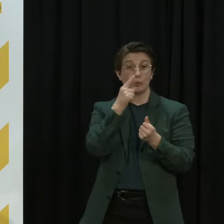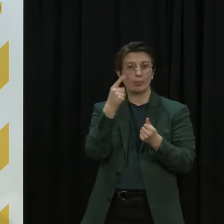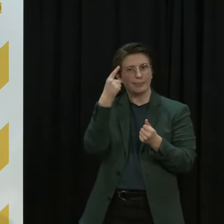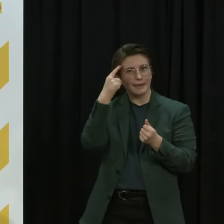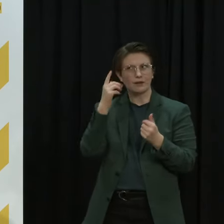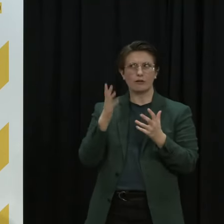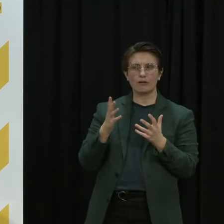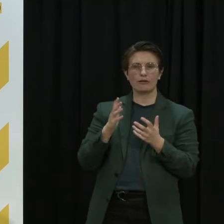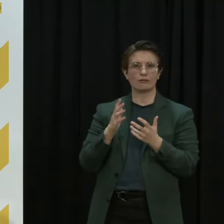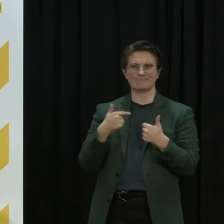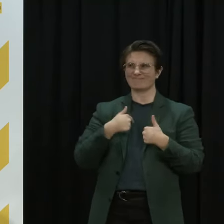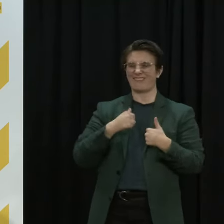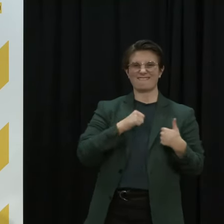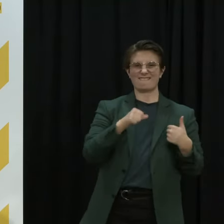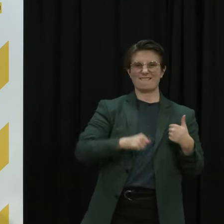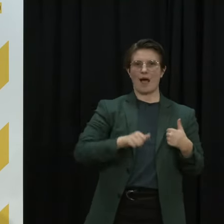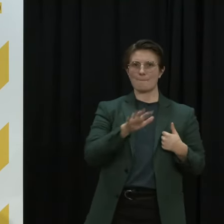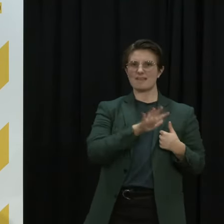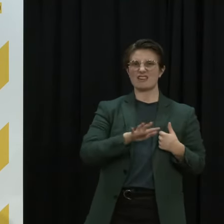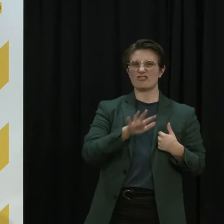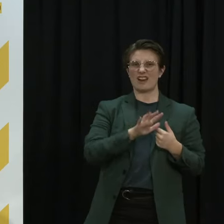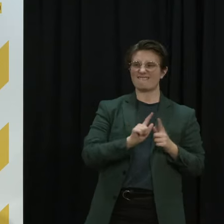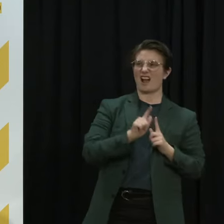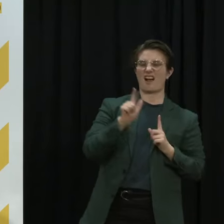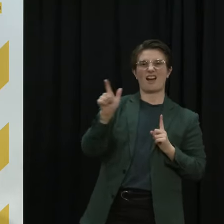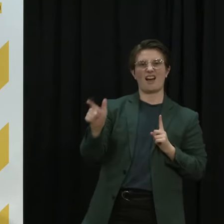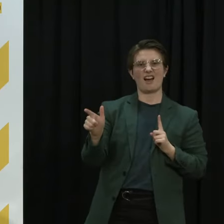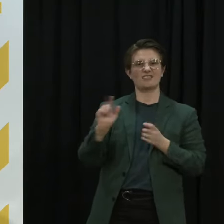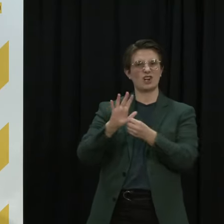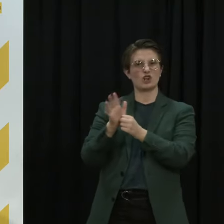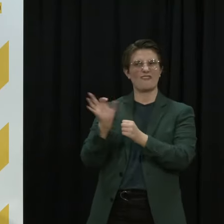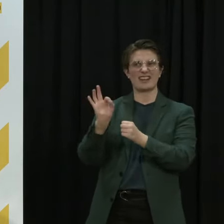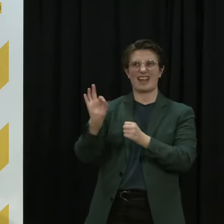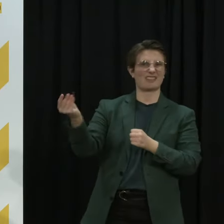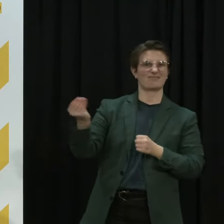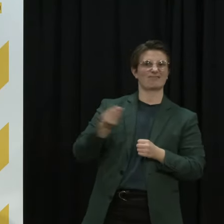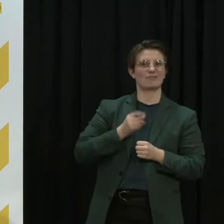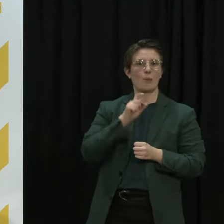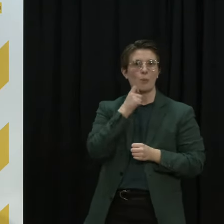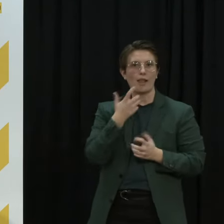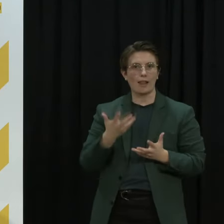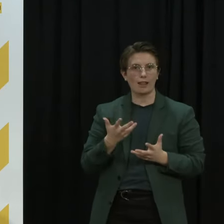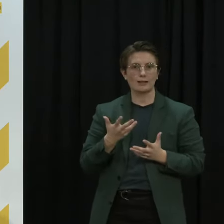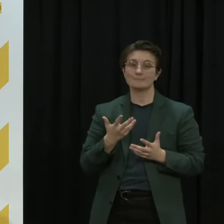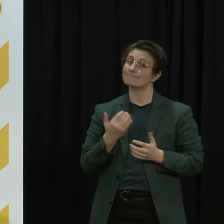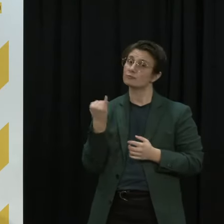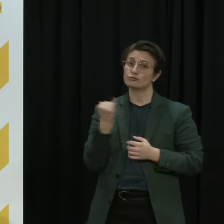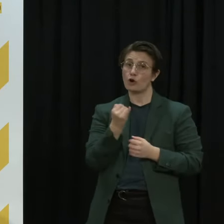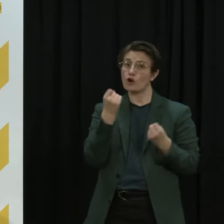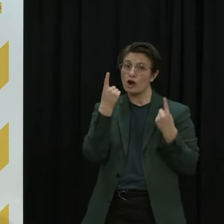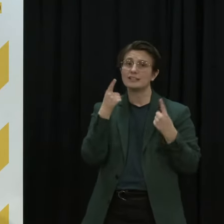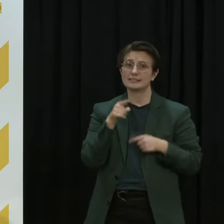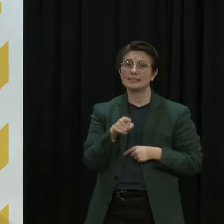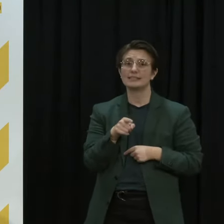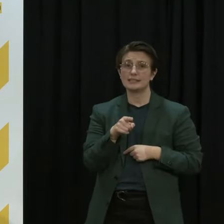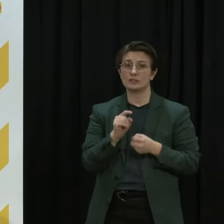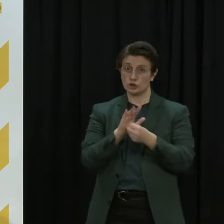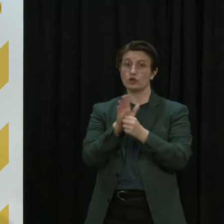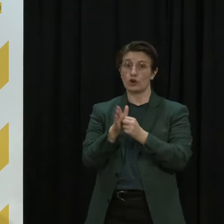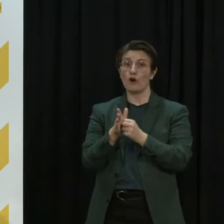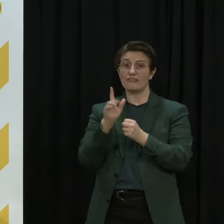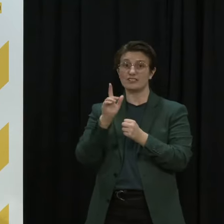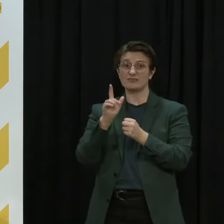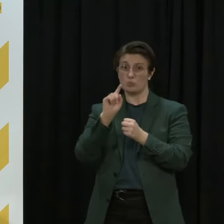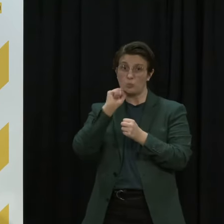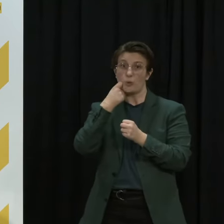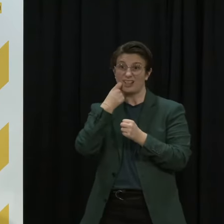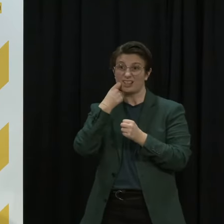There is a review in this